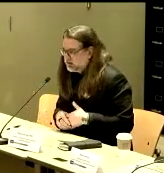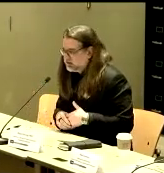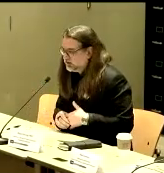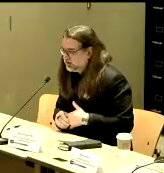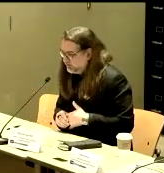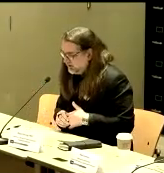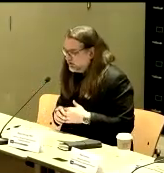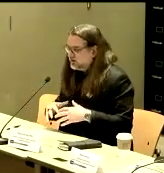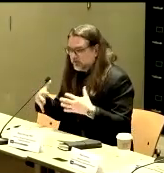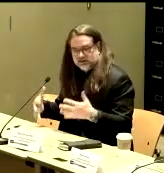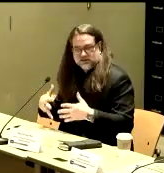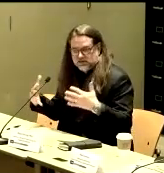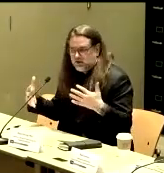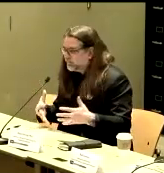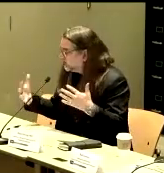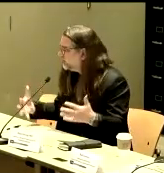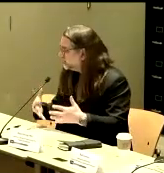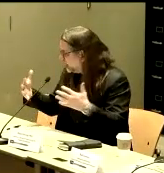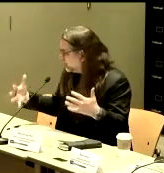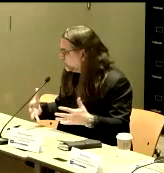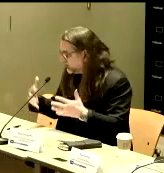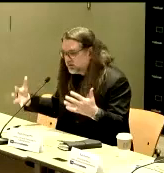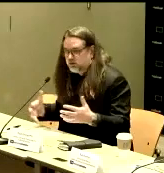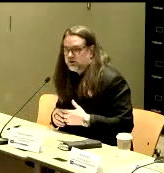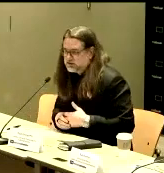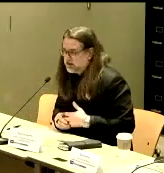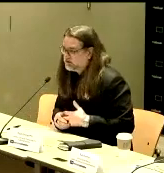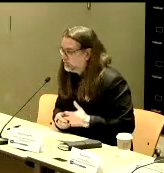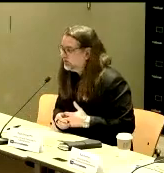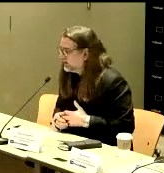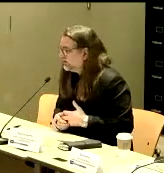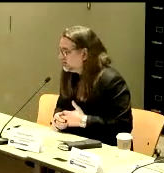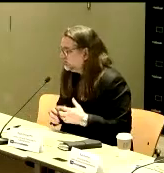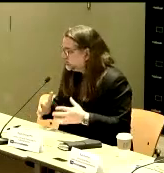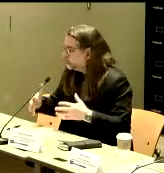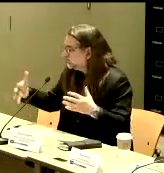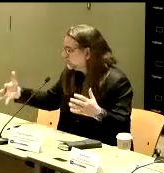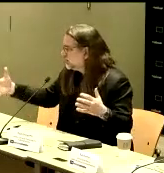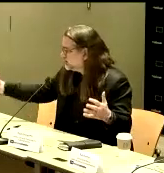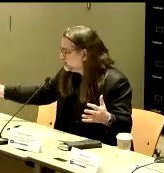You can think of us as a startup in government. We're at the early stages of building out the team, the tools, the processes,